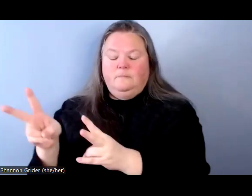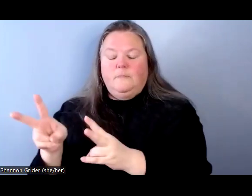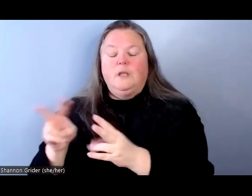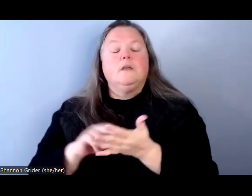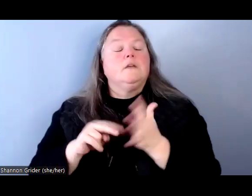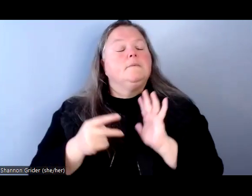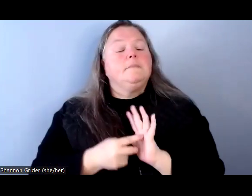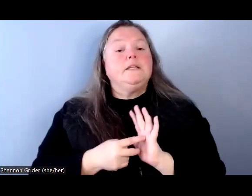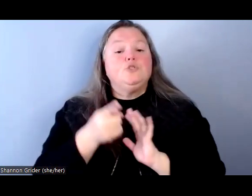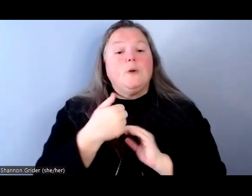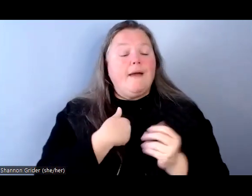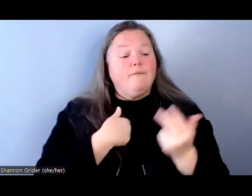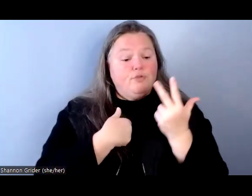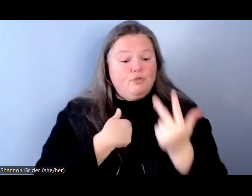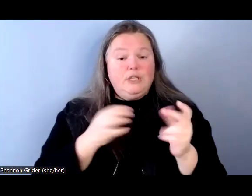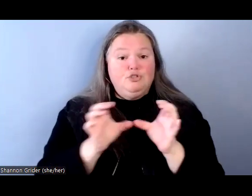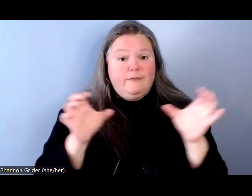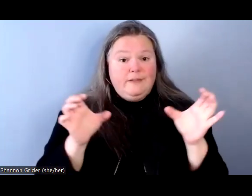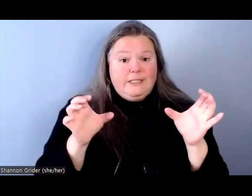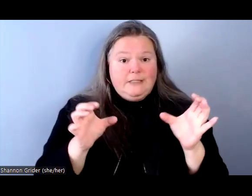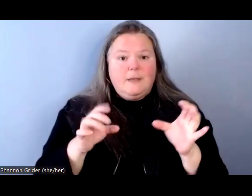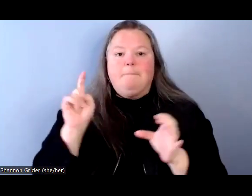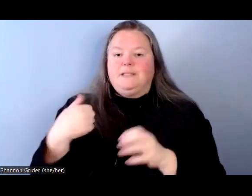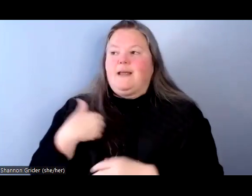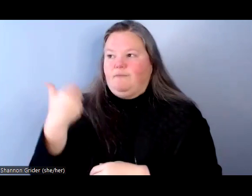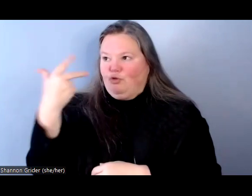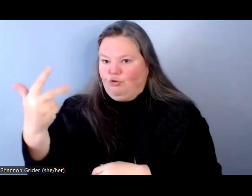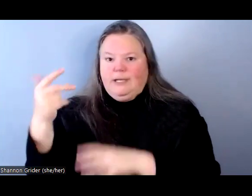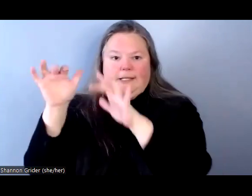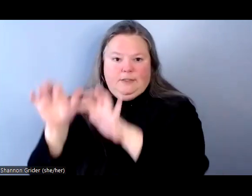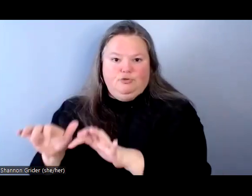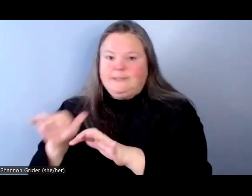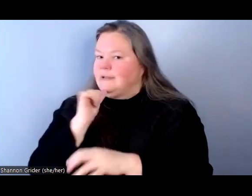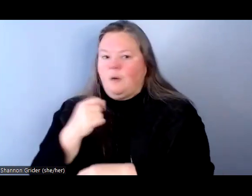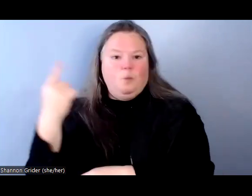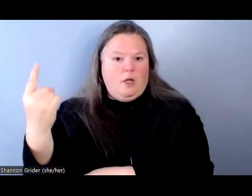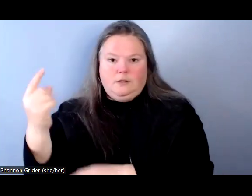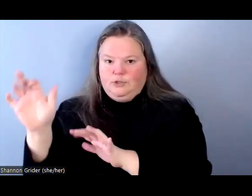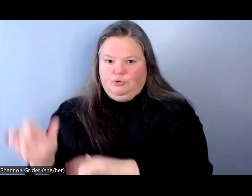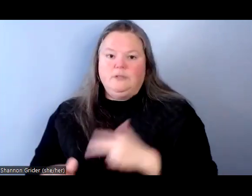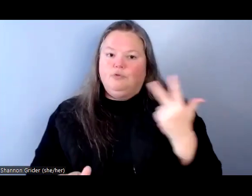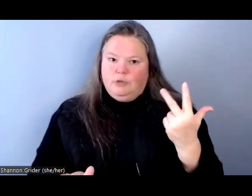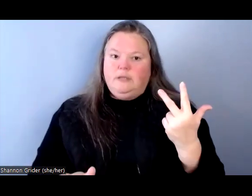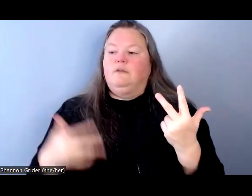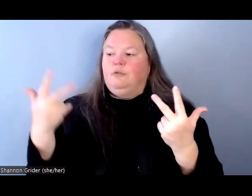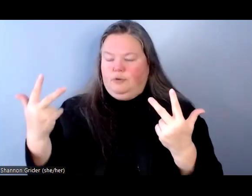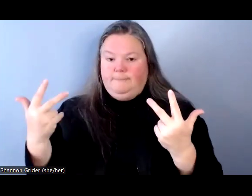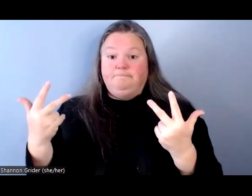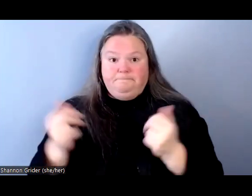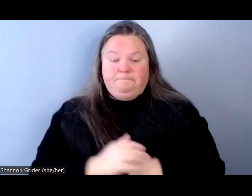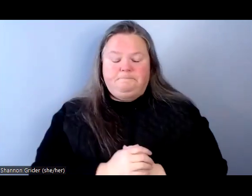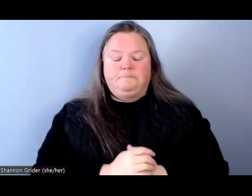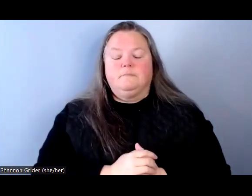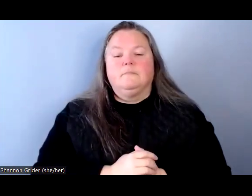so please do not submit multiple certificates on one entry.